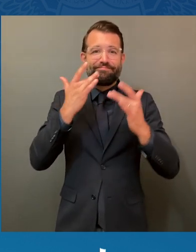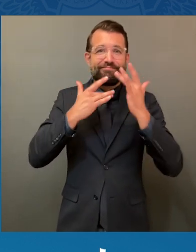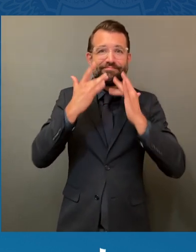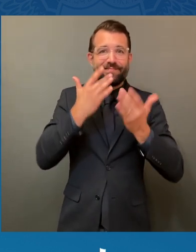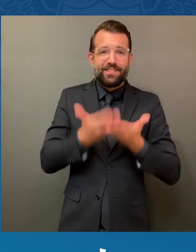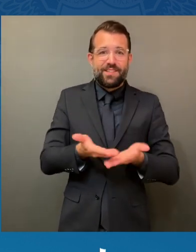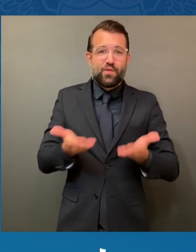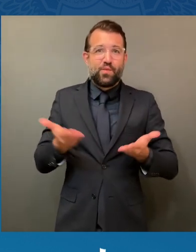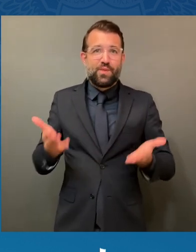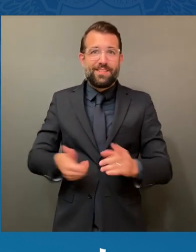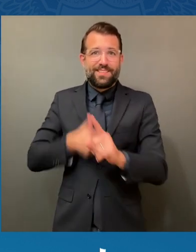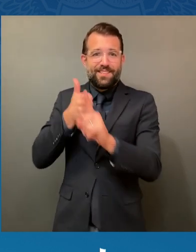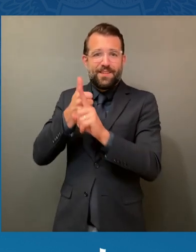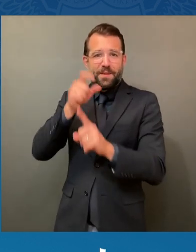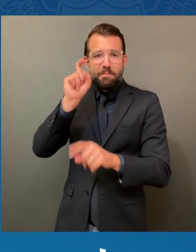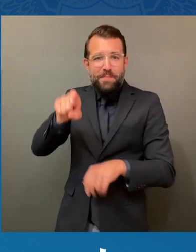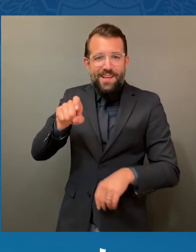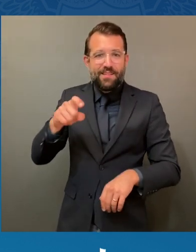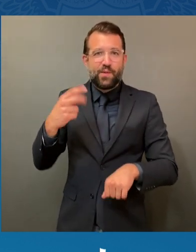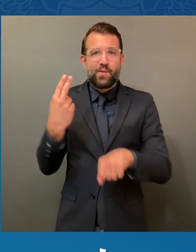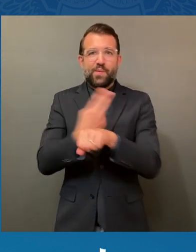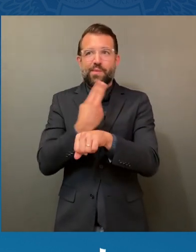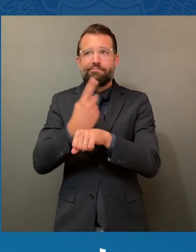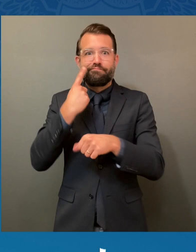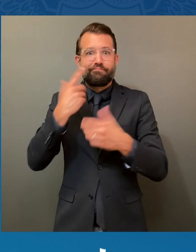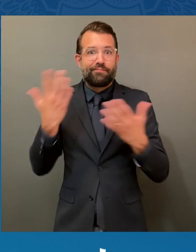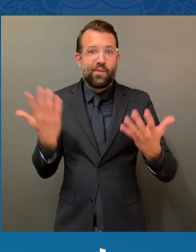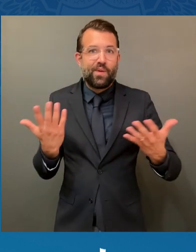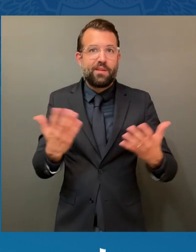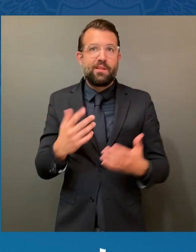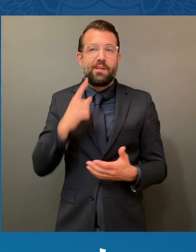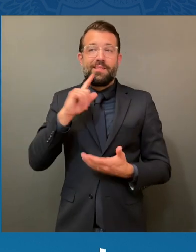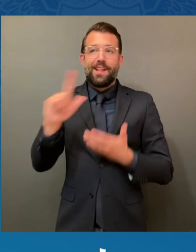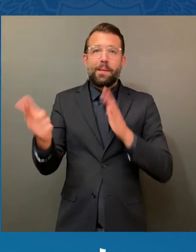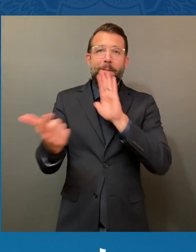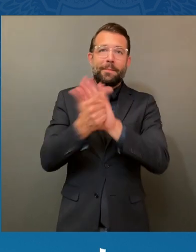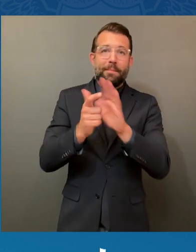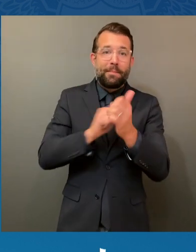to fight a ban that was passed in 1849 --